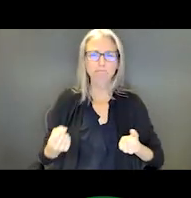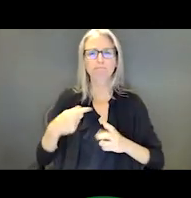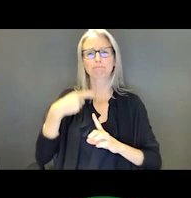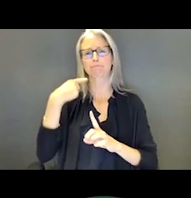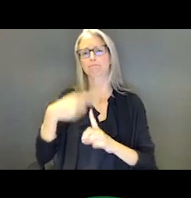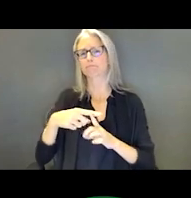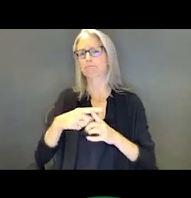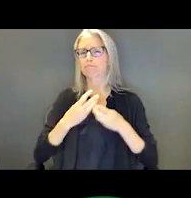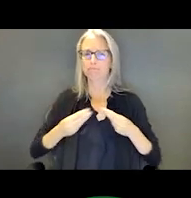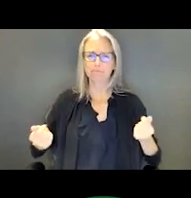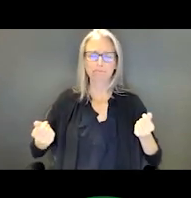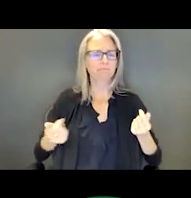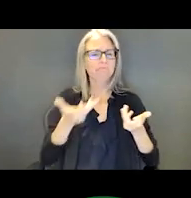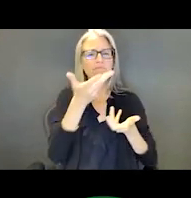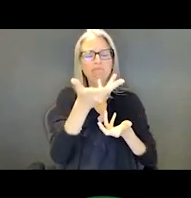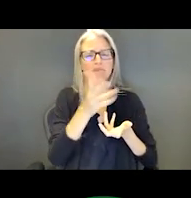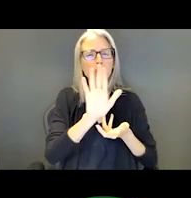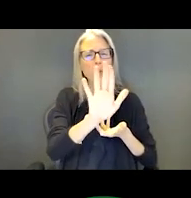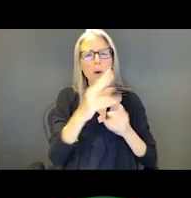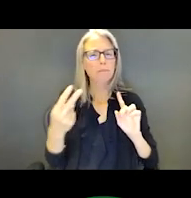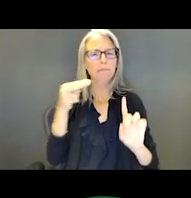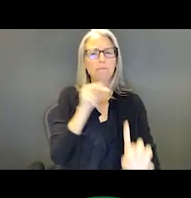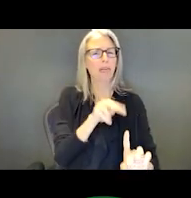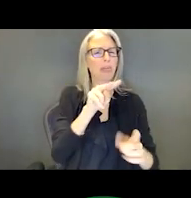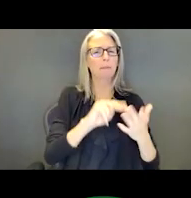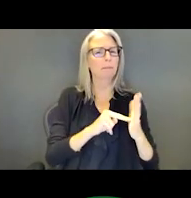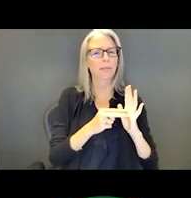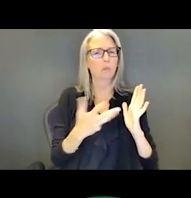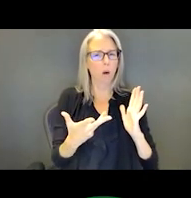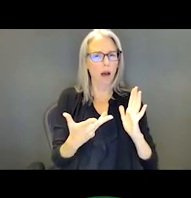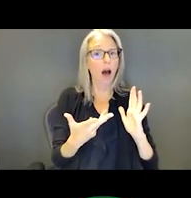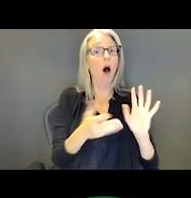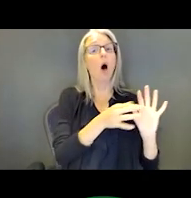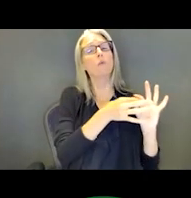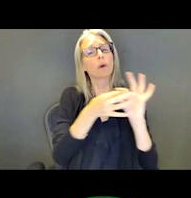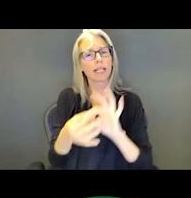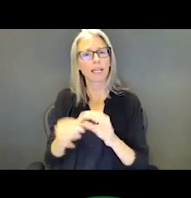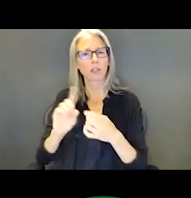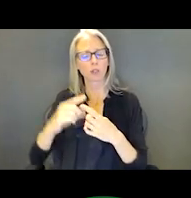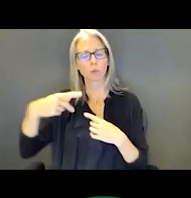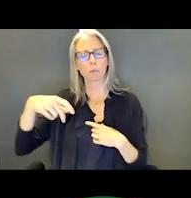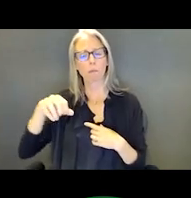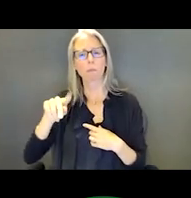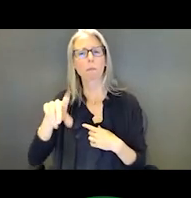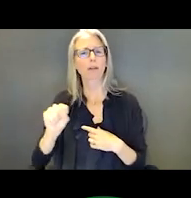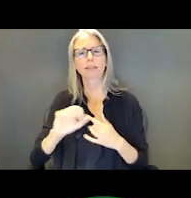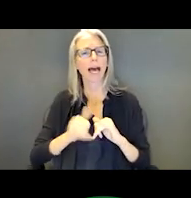Lifestyle medicine is our path every day, I believe, you know, make choices as to what